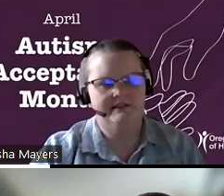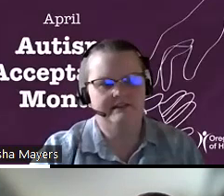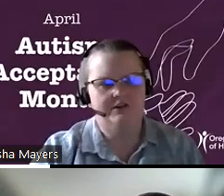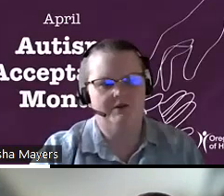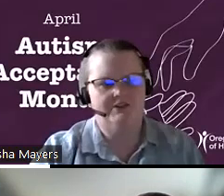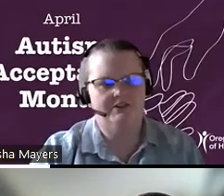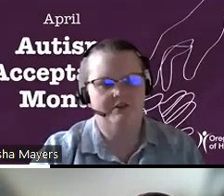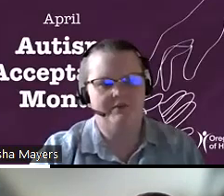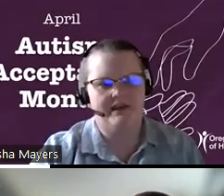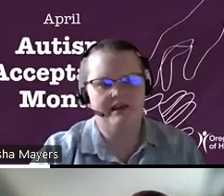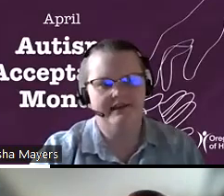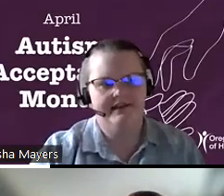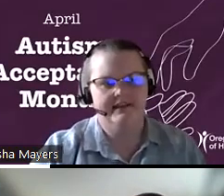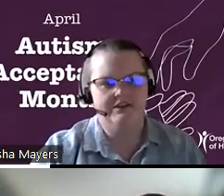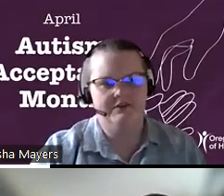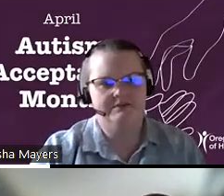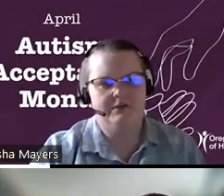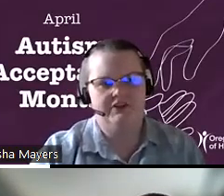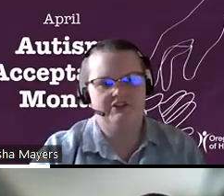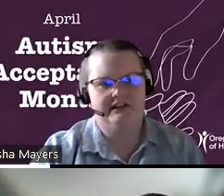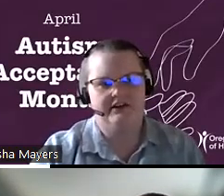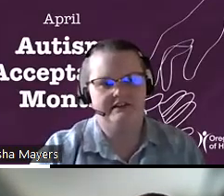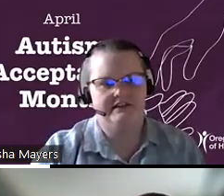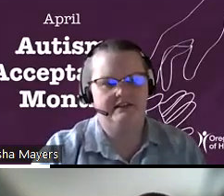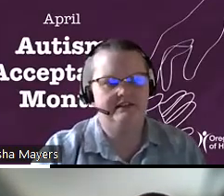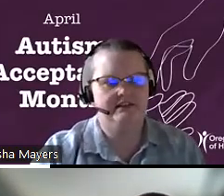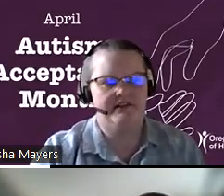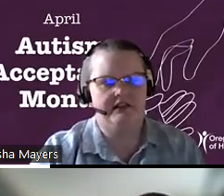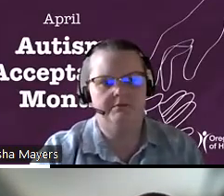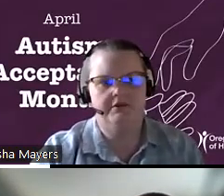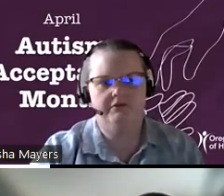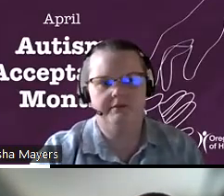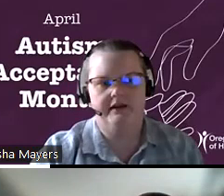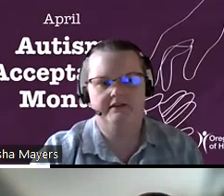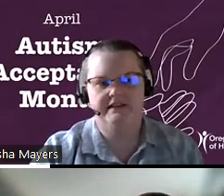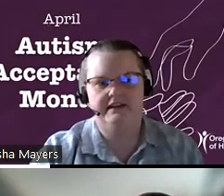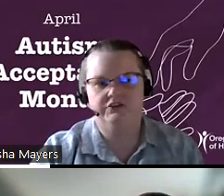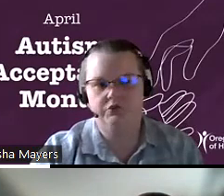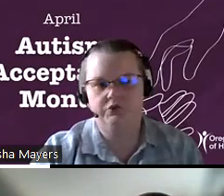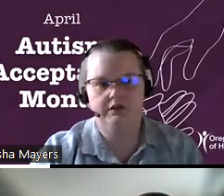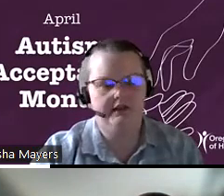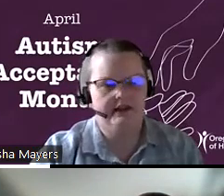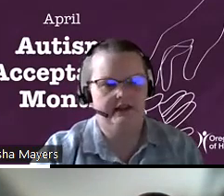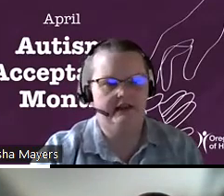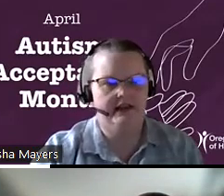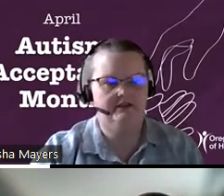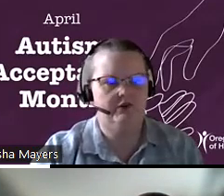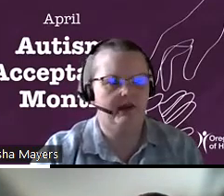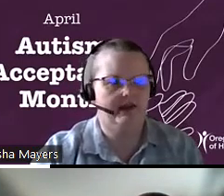THERE IS A QUESTION FROM BECKY. CAN YOU EXPLAIN WHAT CHILDCARE ASSISTANCE IS AVAILABLE FOR PARENTS ATTENDING SCHOOL,